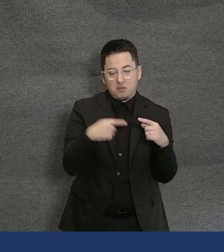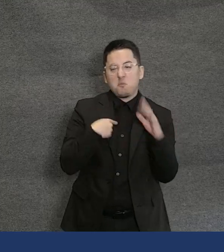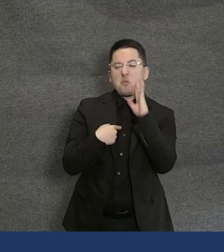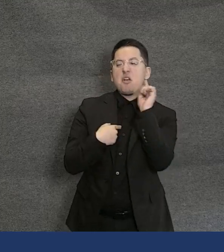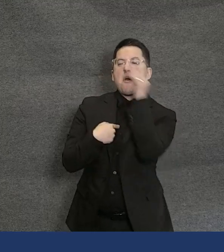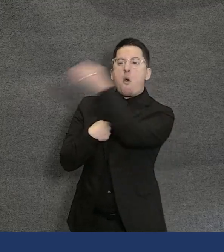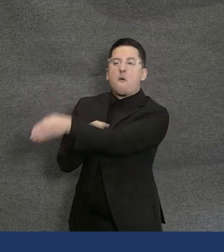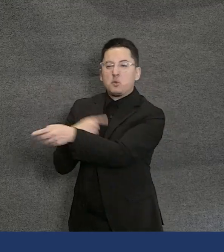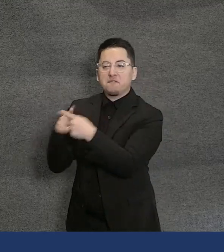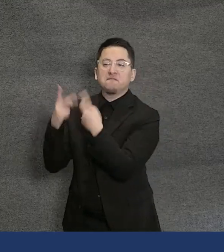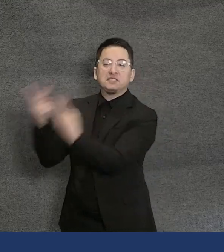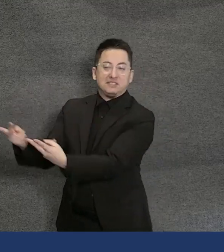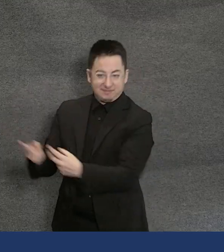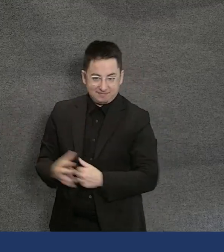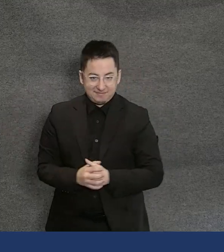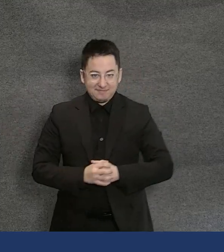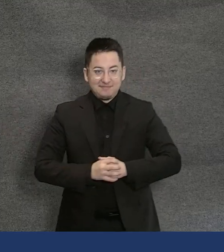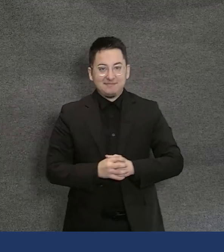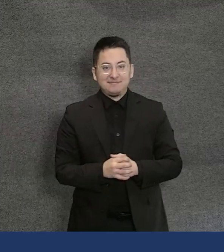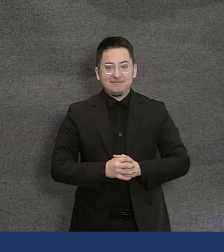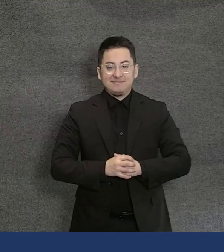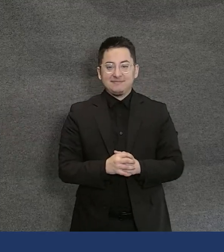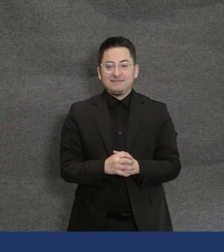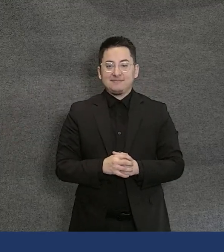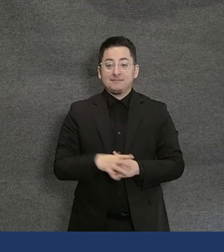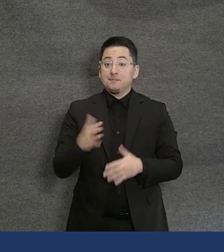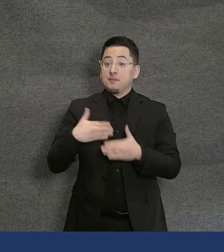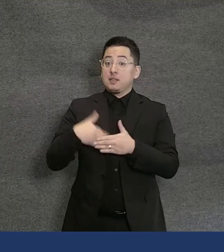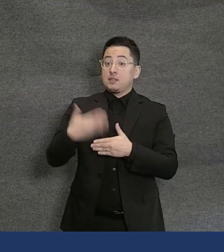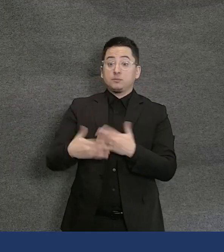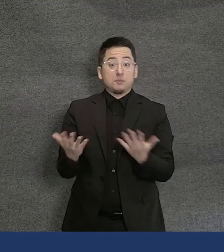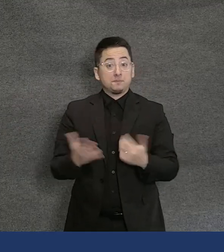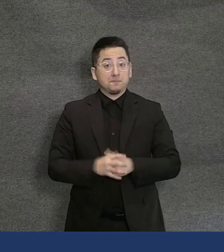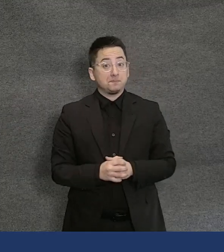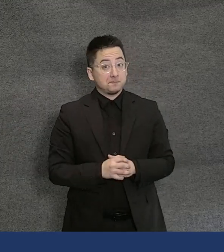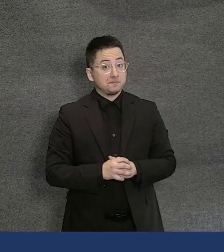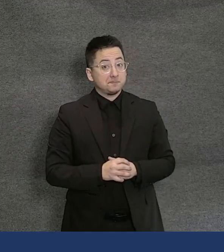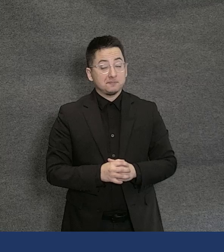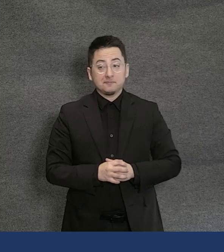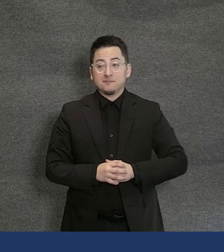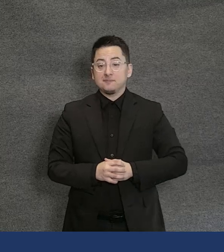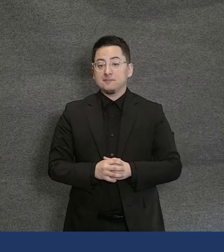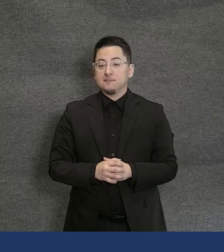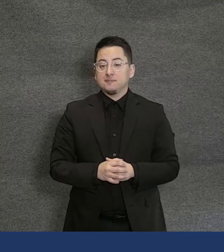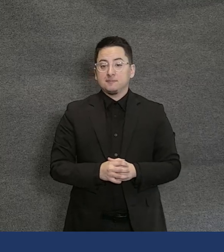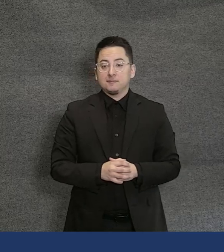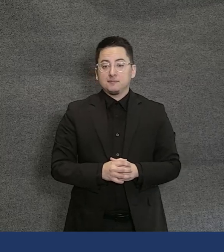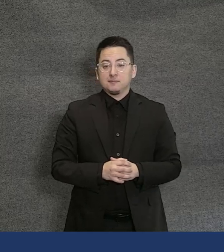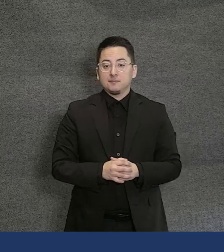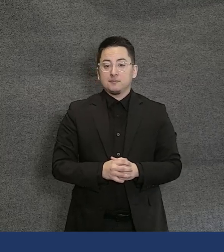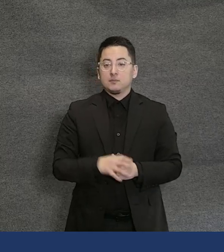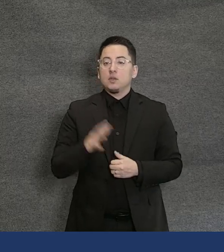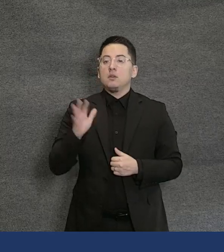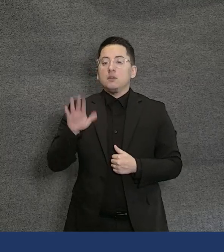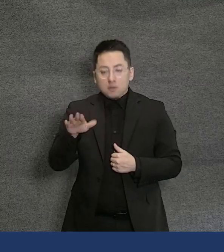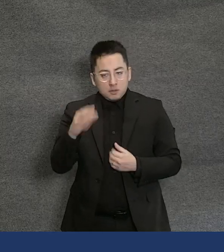So next up, and we'll do this as a reminder throughout the event.